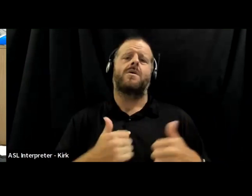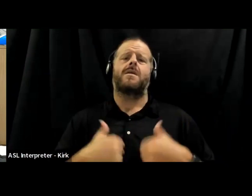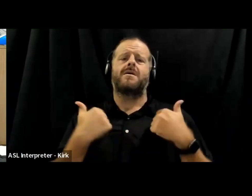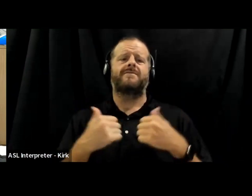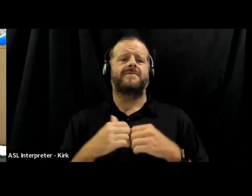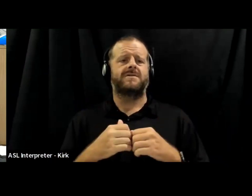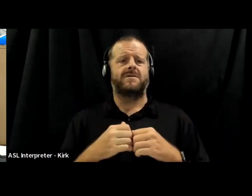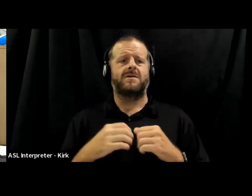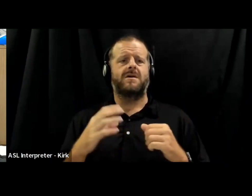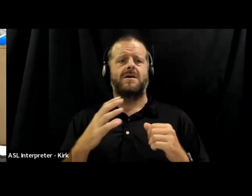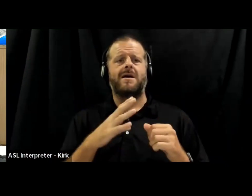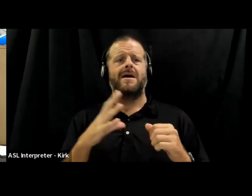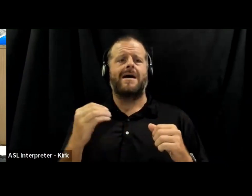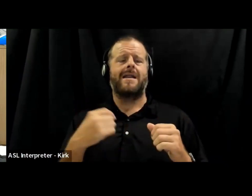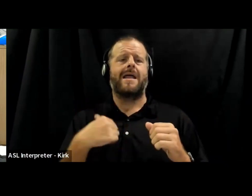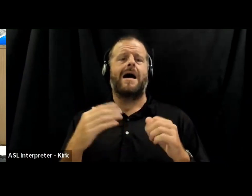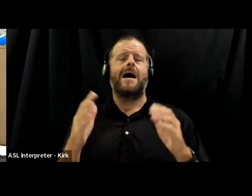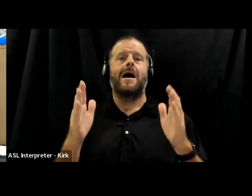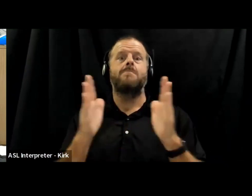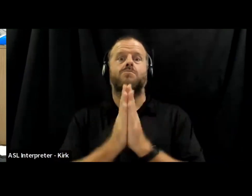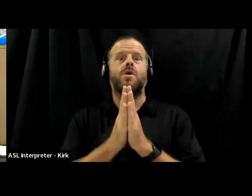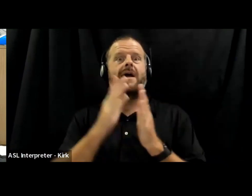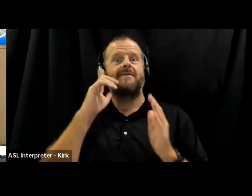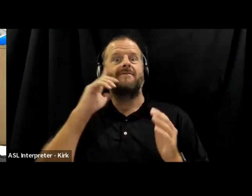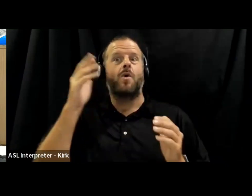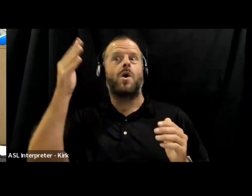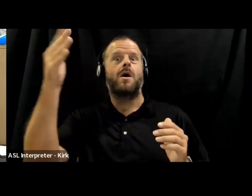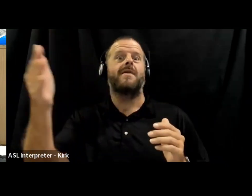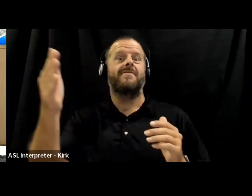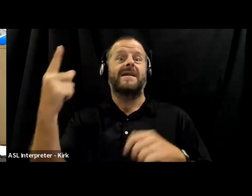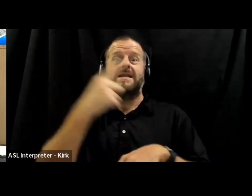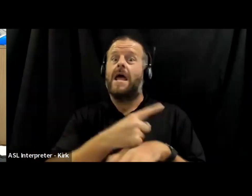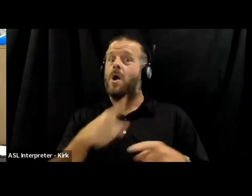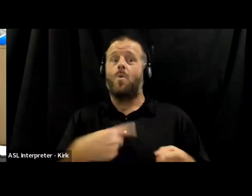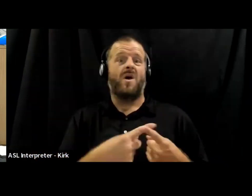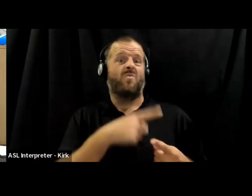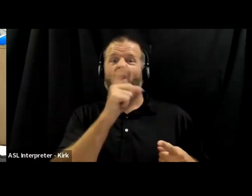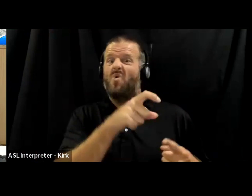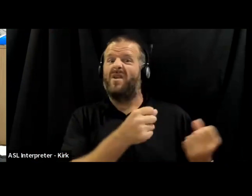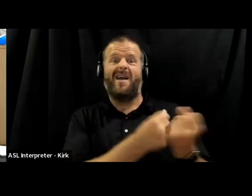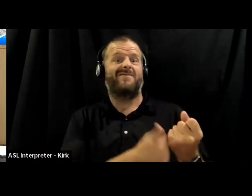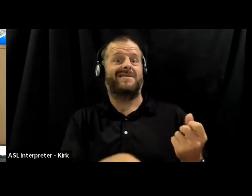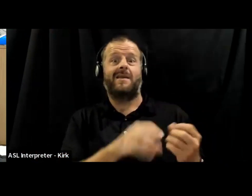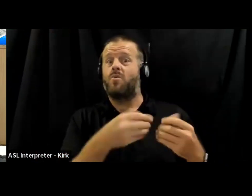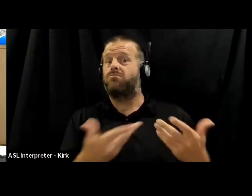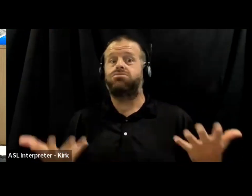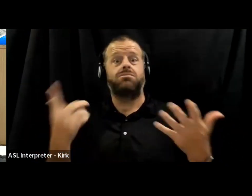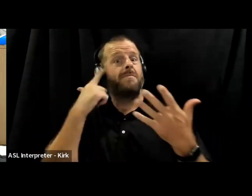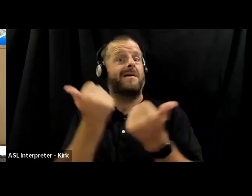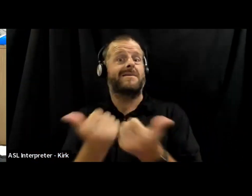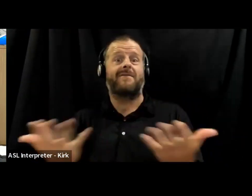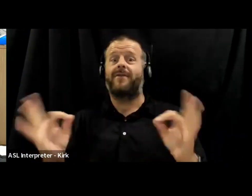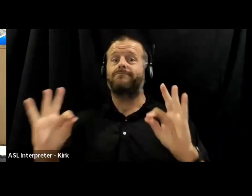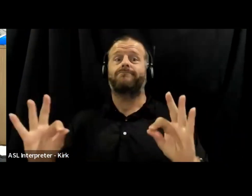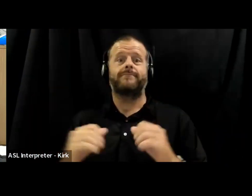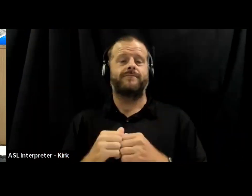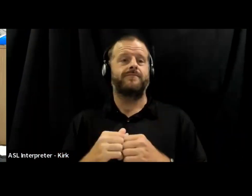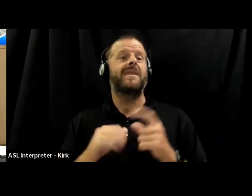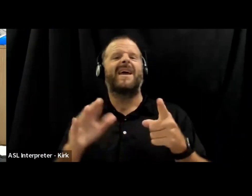And I, I pray for the day when we don't have to. Right. Joe, did you want to? Gus, this is Marilyn speaking.